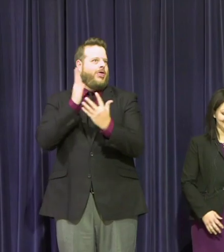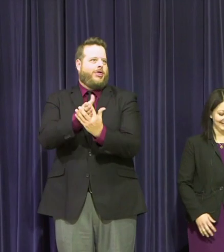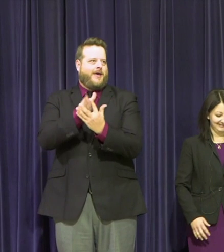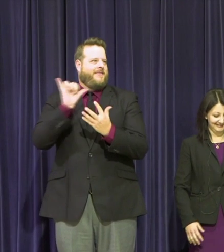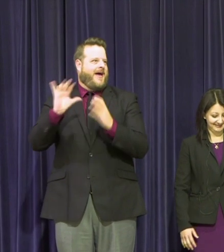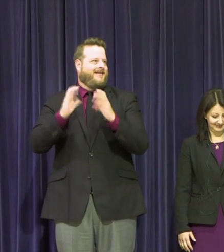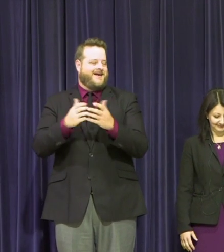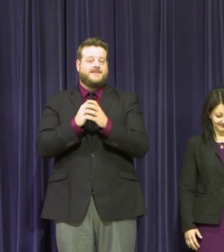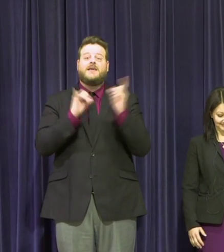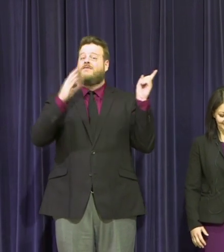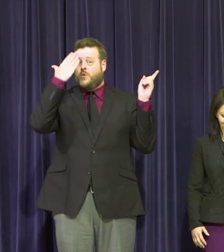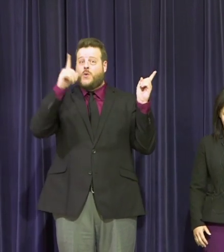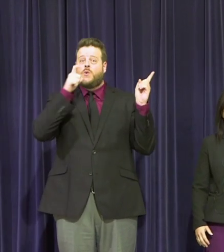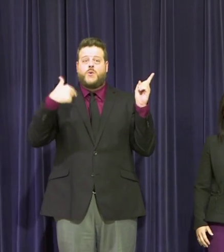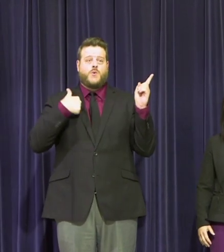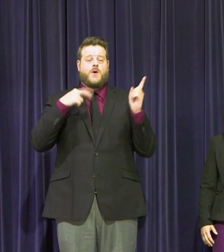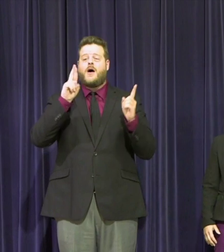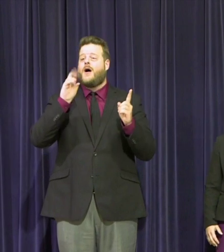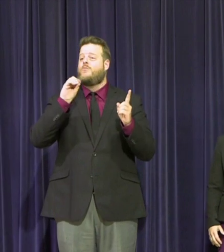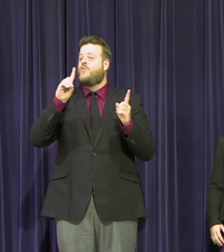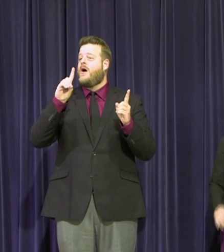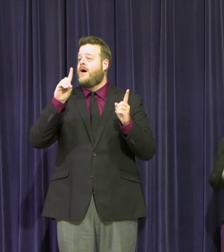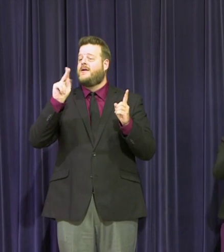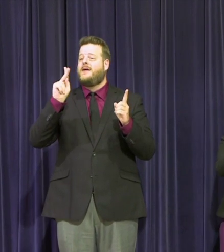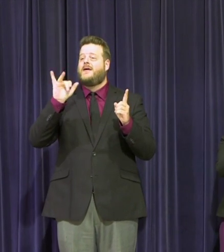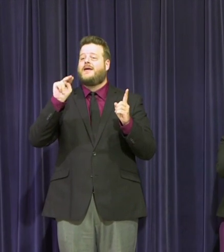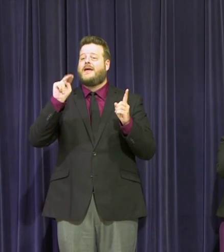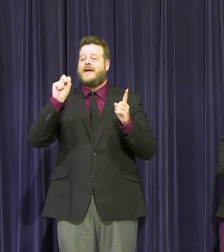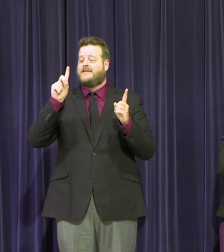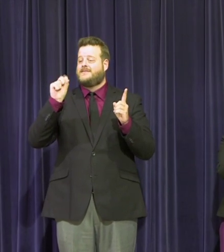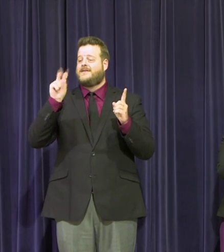For those of you that don't know me, I am Rob Kindsvatter, Director of Budget and Analysis.